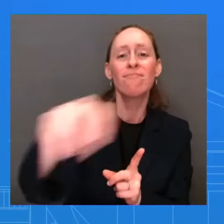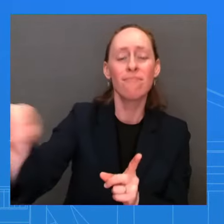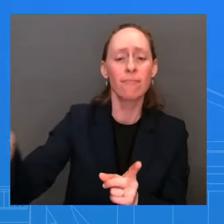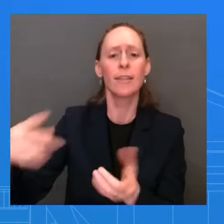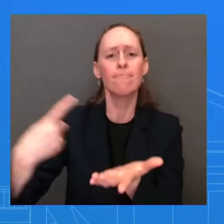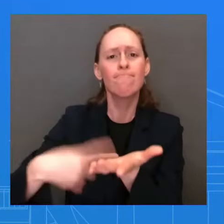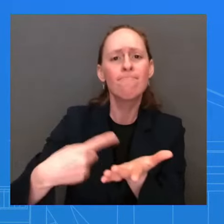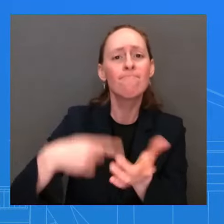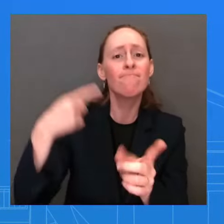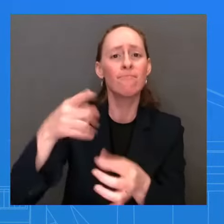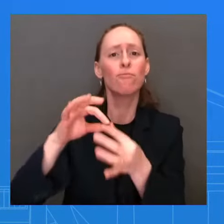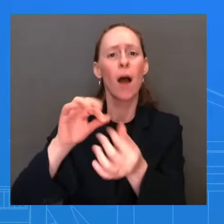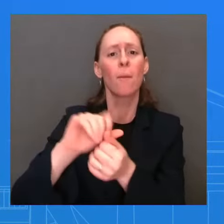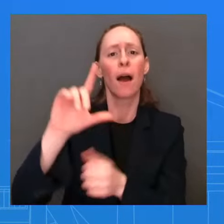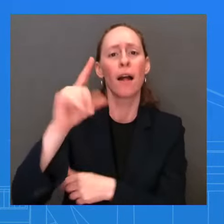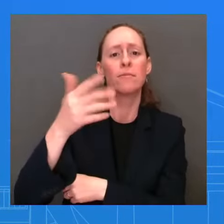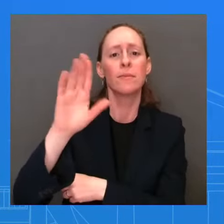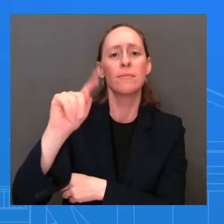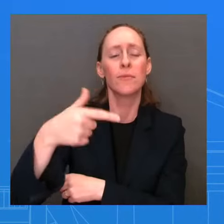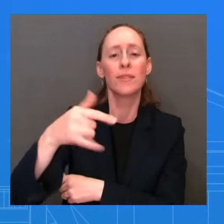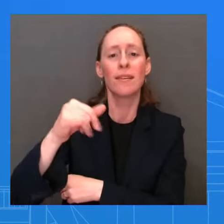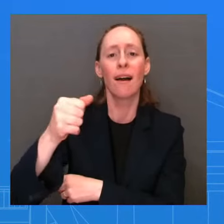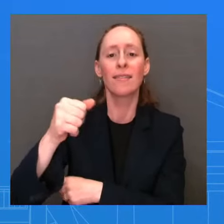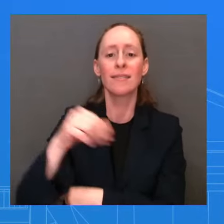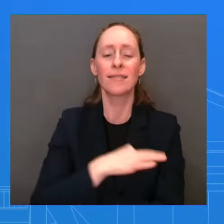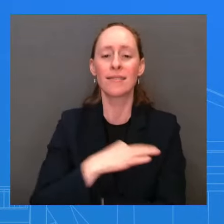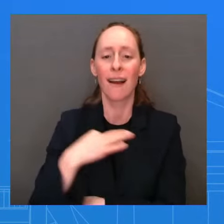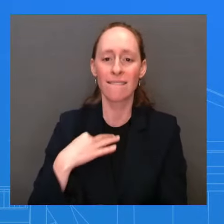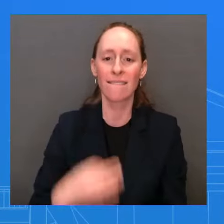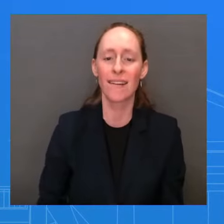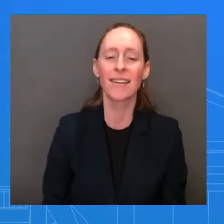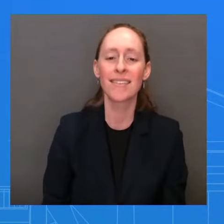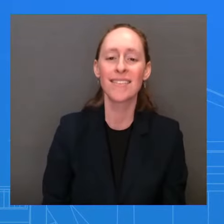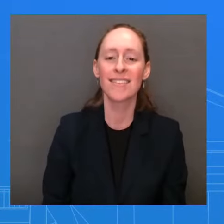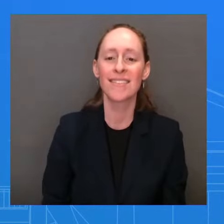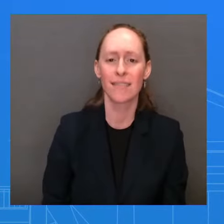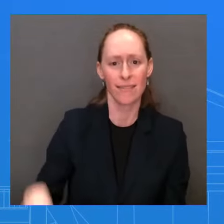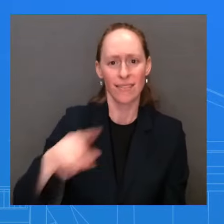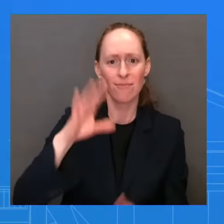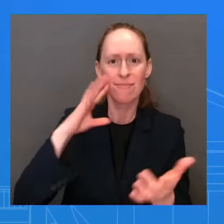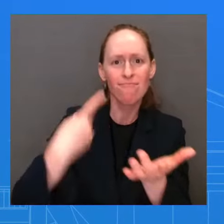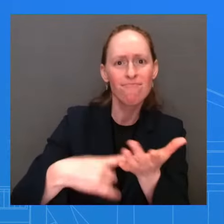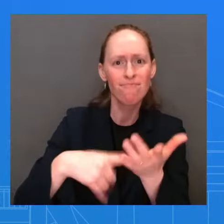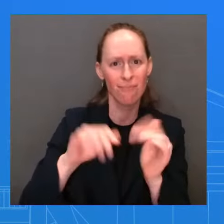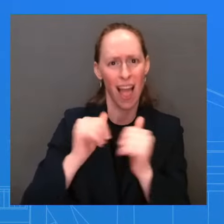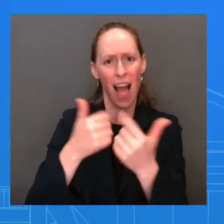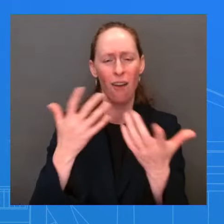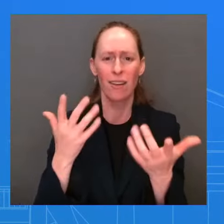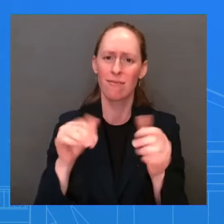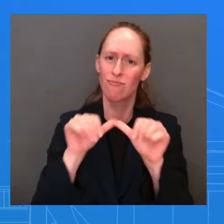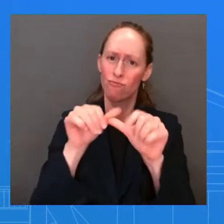Last year, I had the personal privilege of attending the filming of an episode showcasing the marriage of two characters,